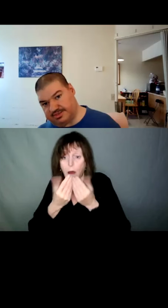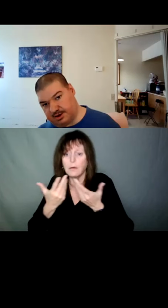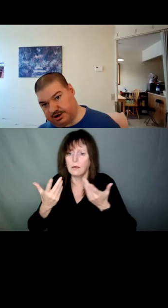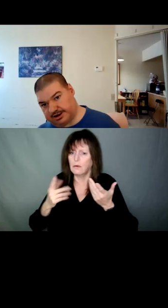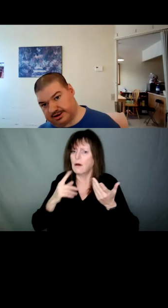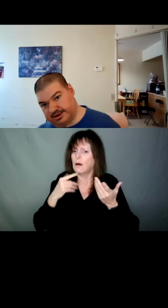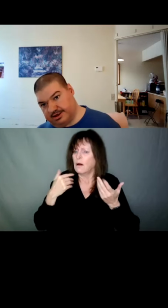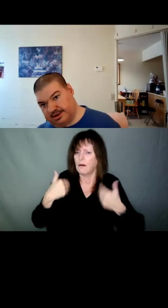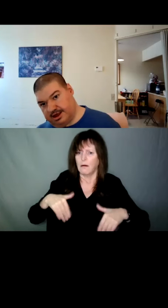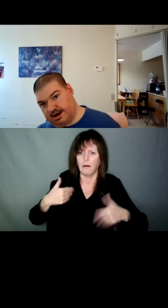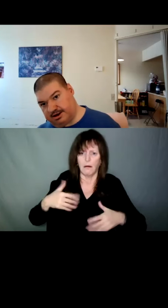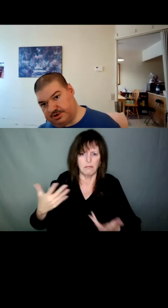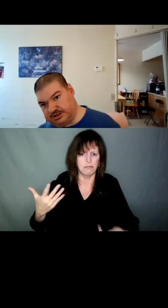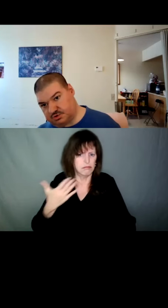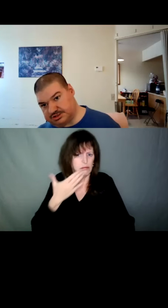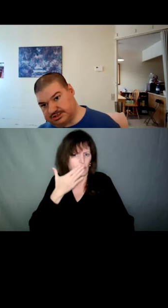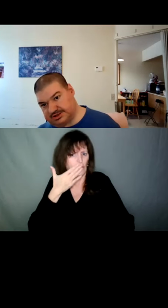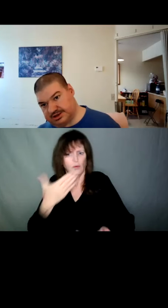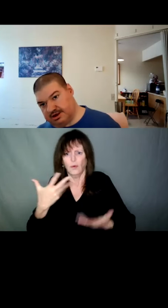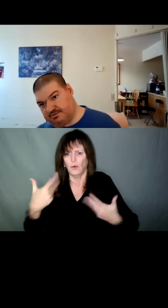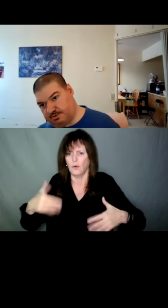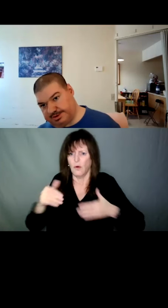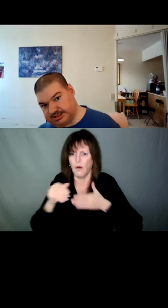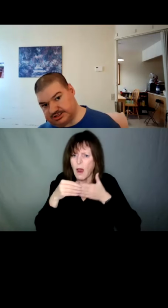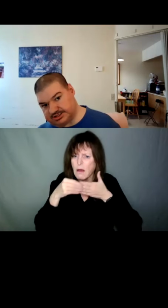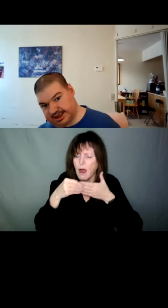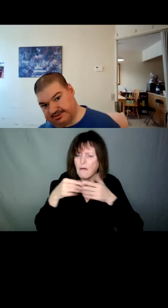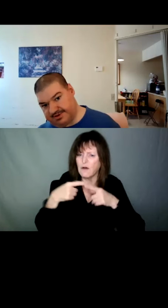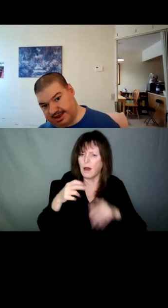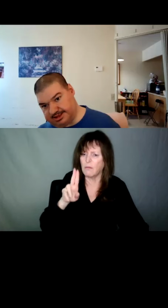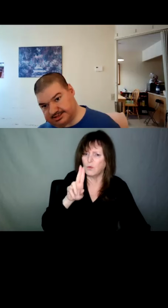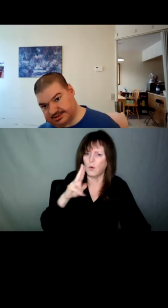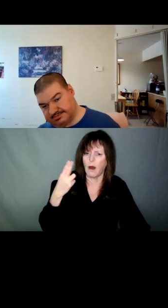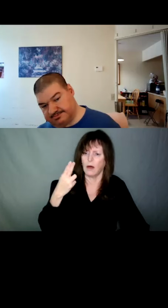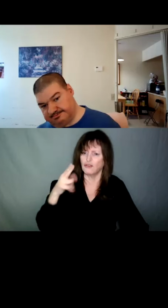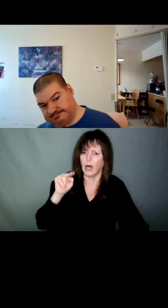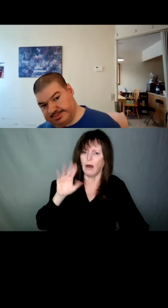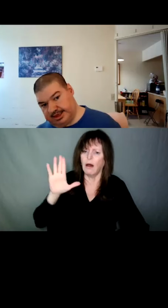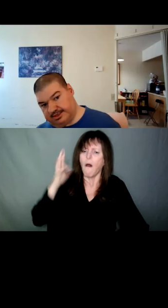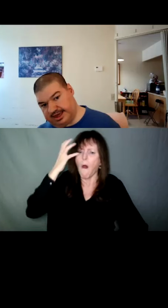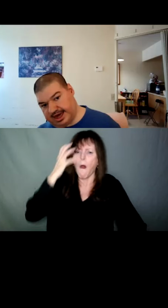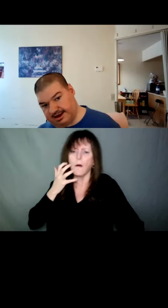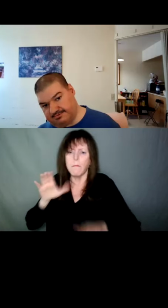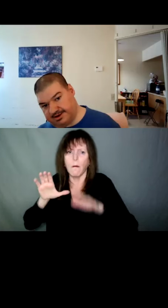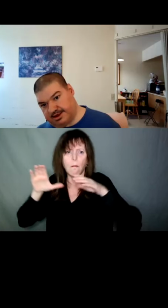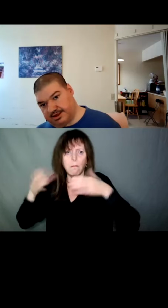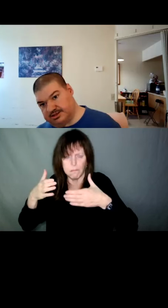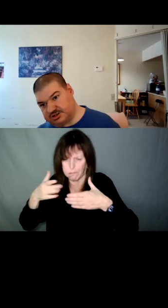about disability specific organizations . There are some really excellent guides of the